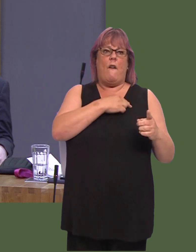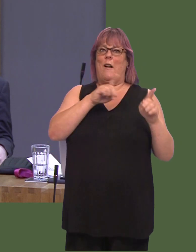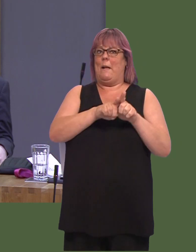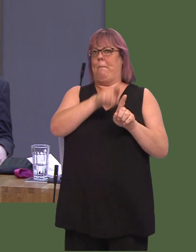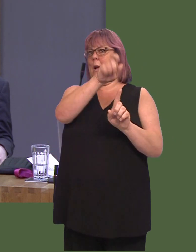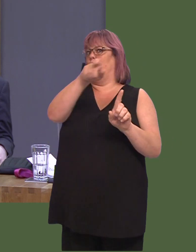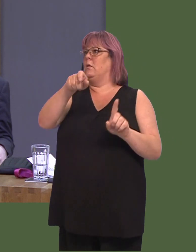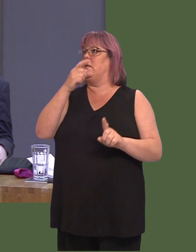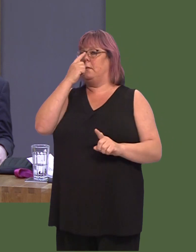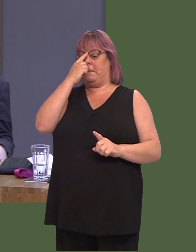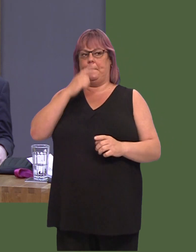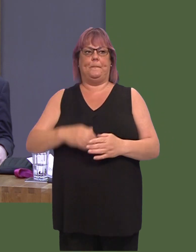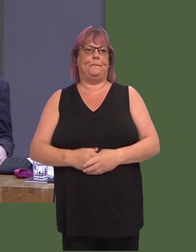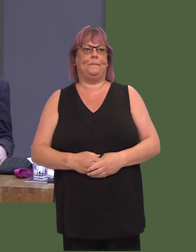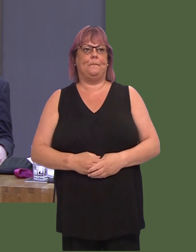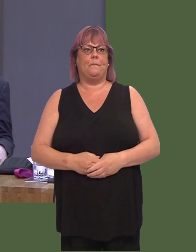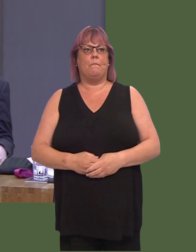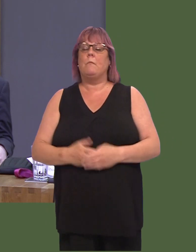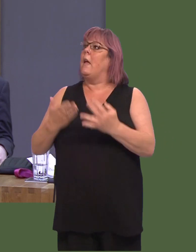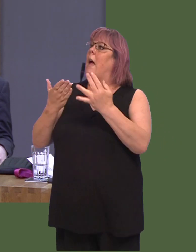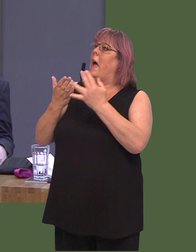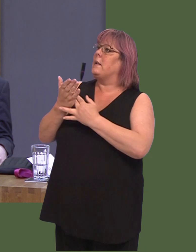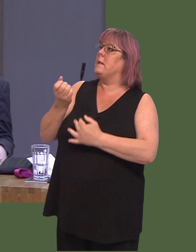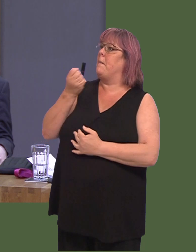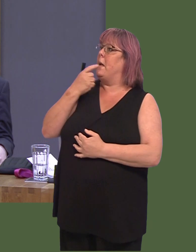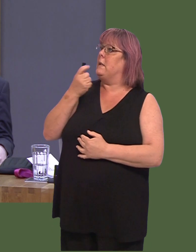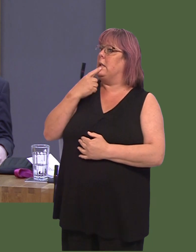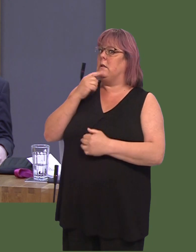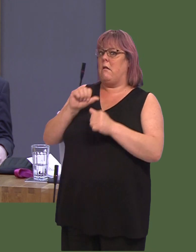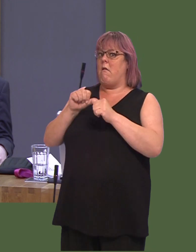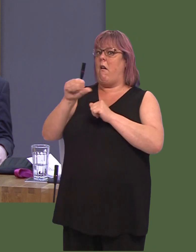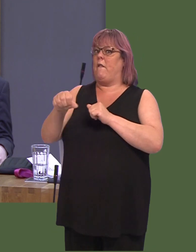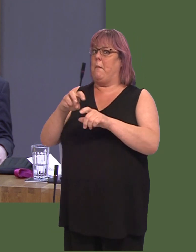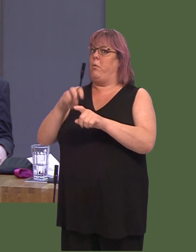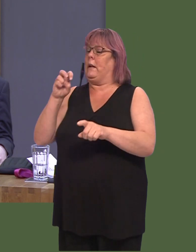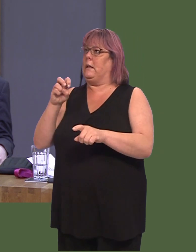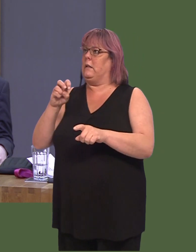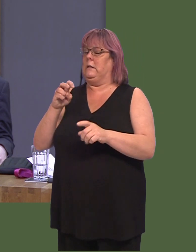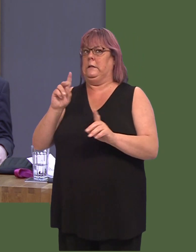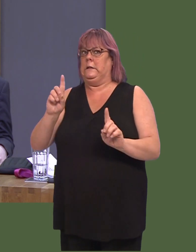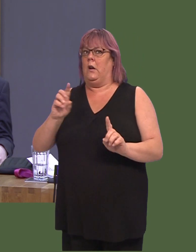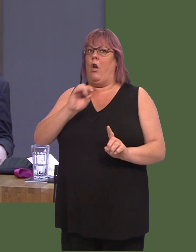One of the most startling revelations relates to our access to medicines, post Brexit.